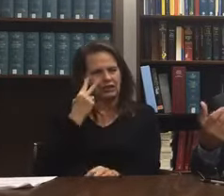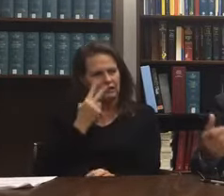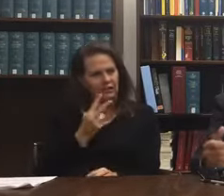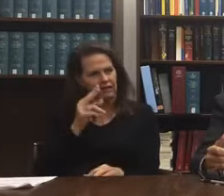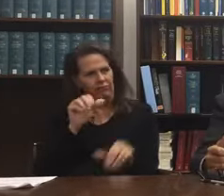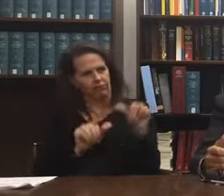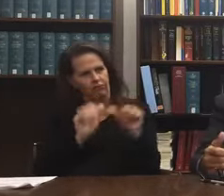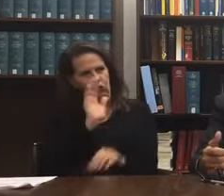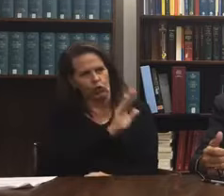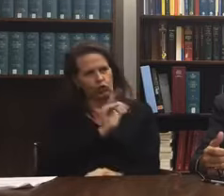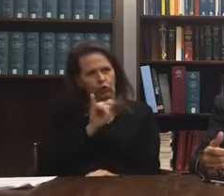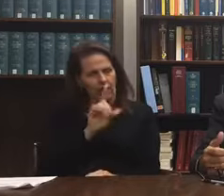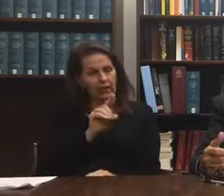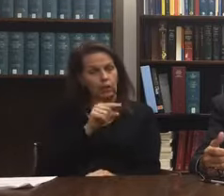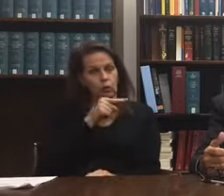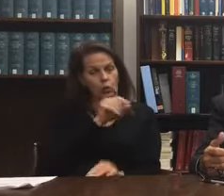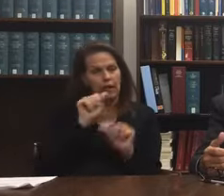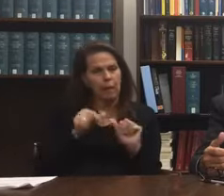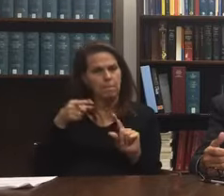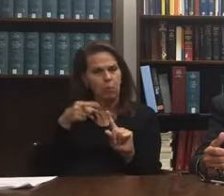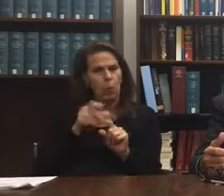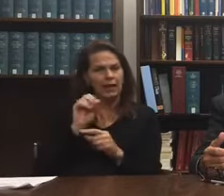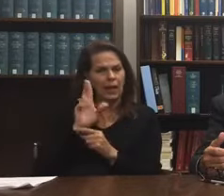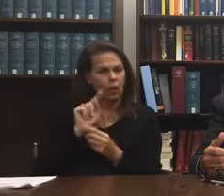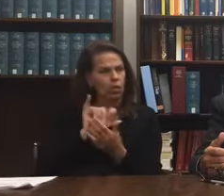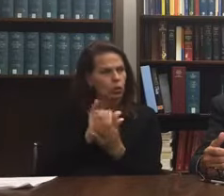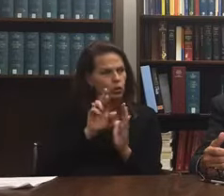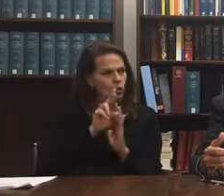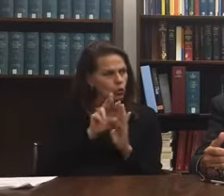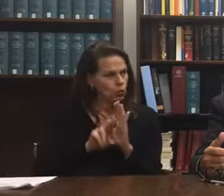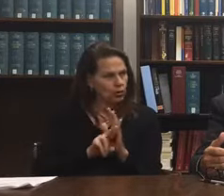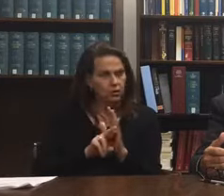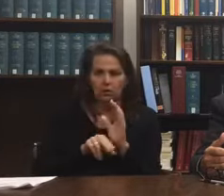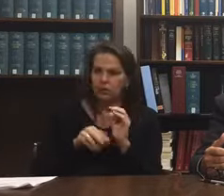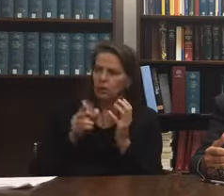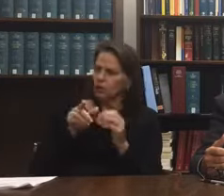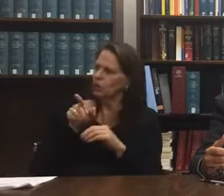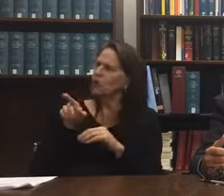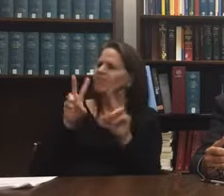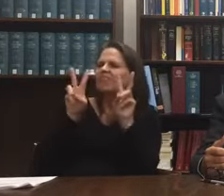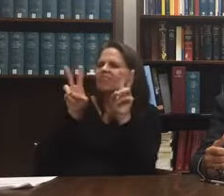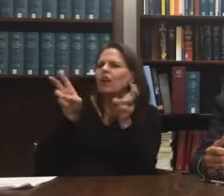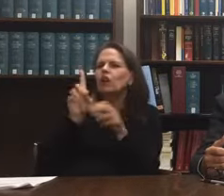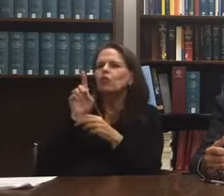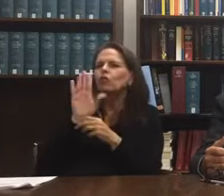yes when you can point out that they violated the rules that's very good and